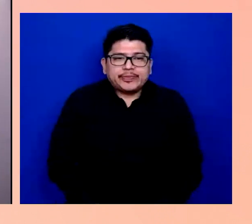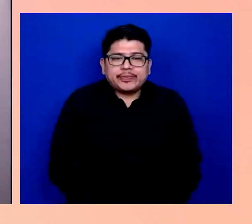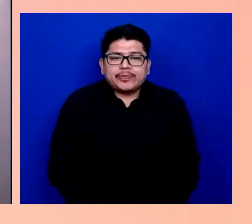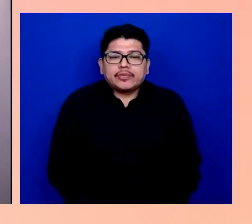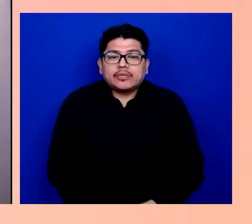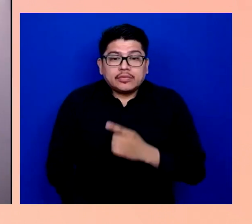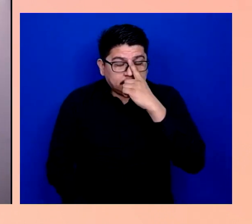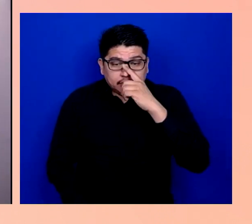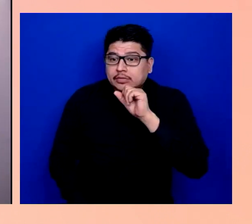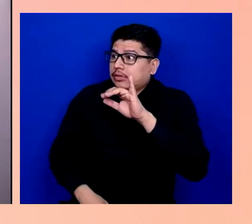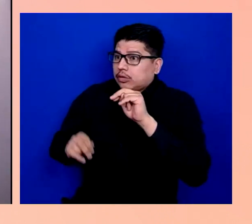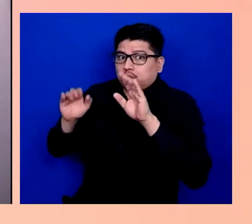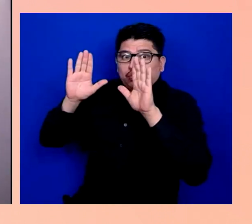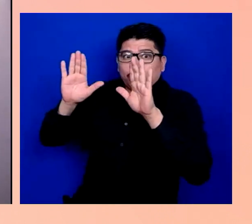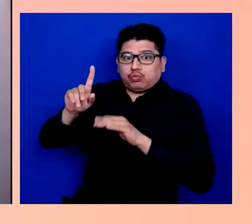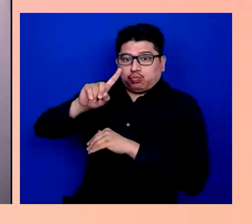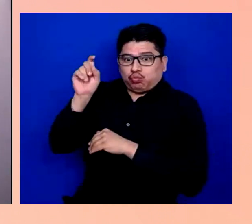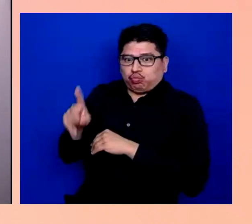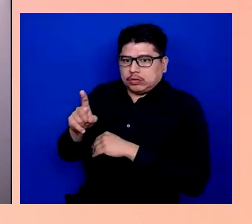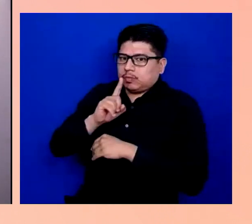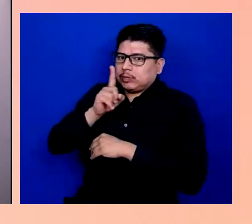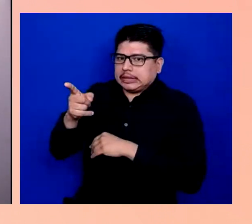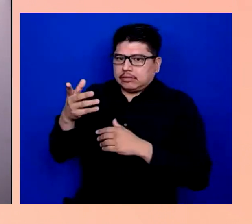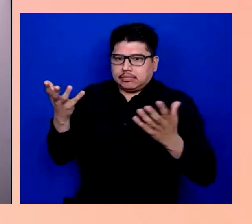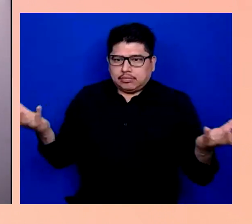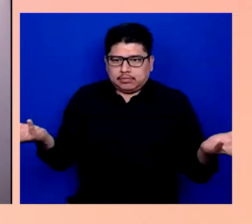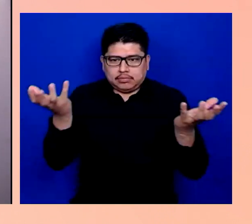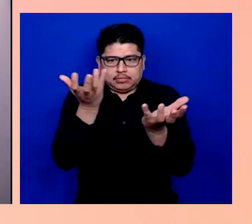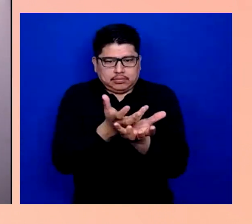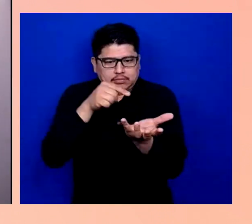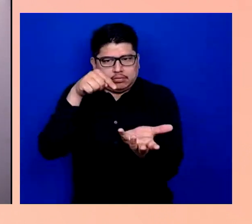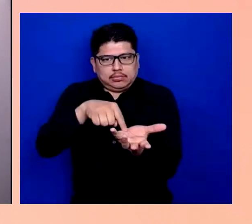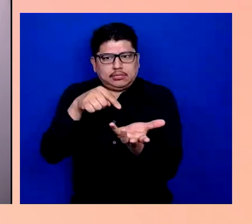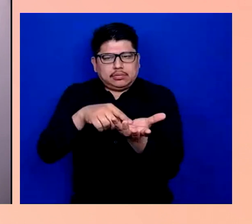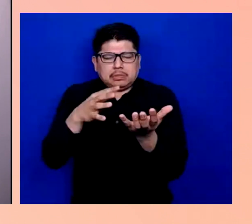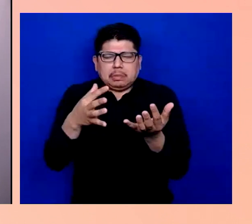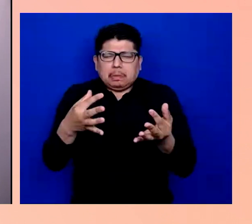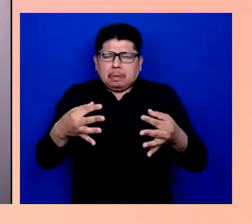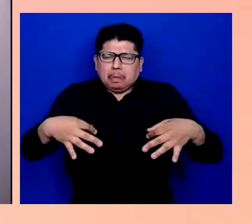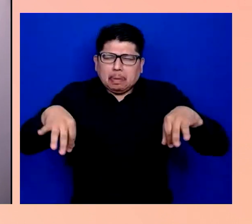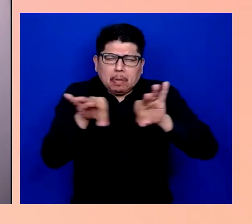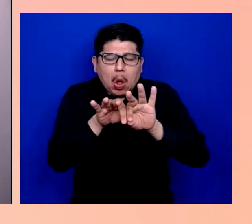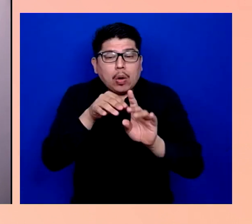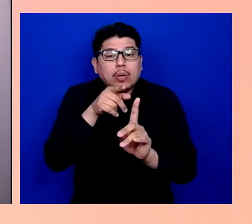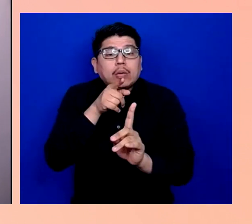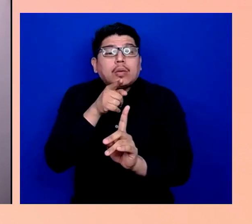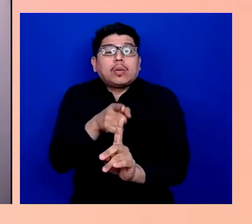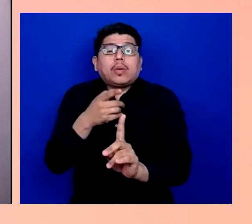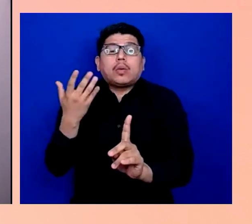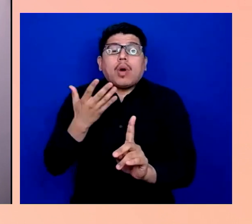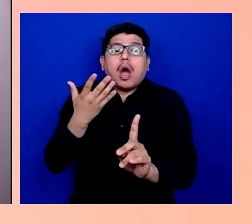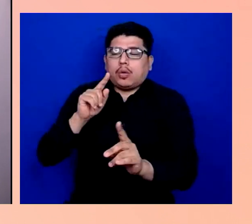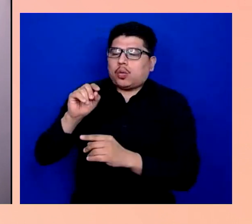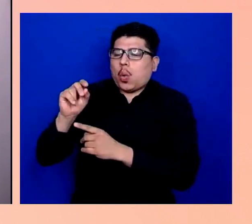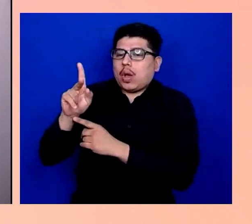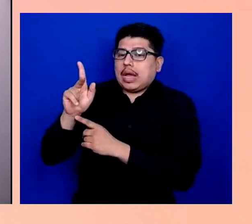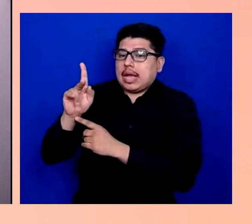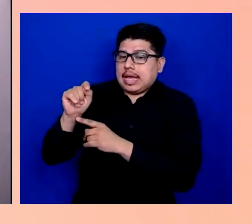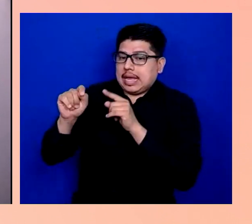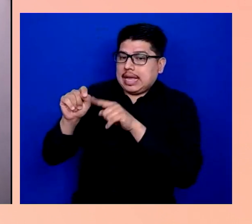Intersectionality is pillared to what this toolkit is really meant to provide and to uplift because of